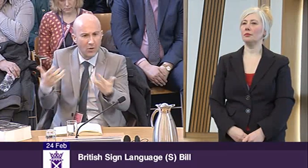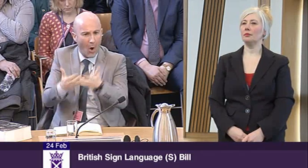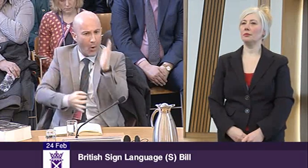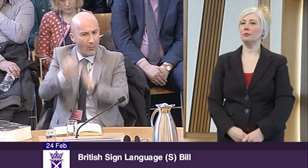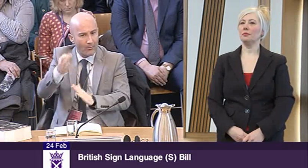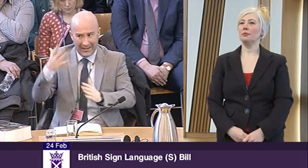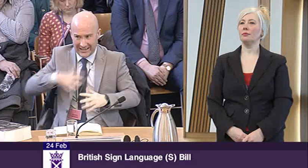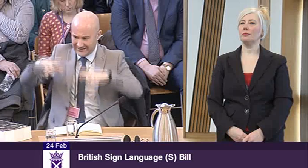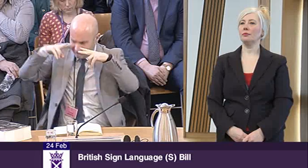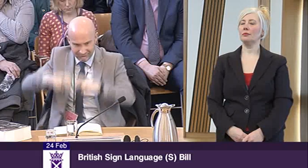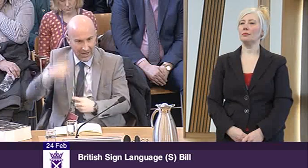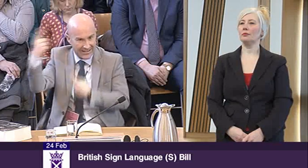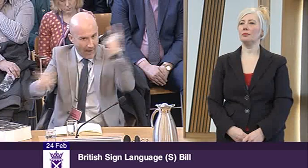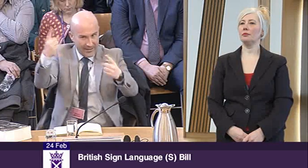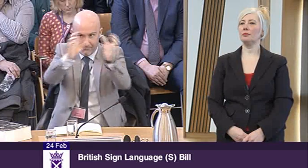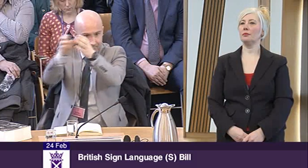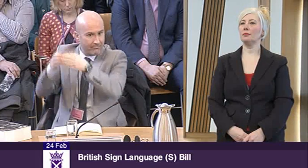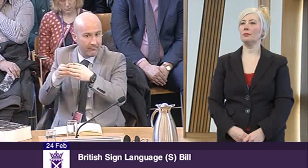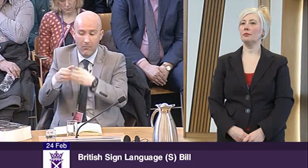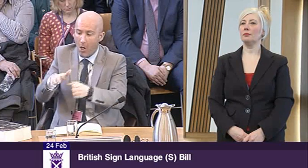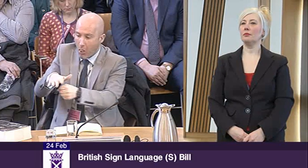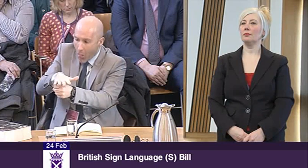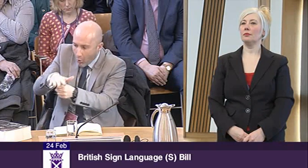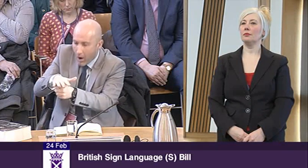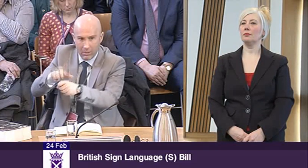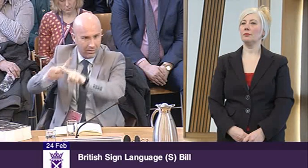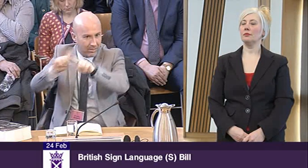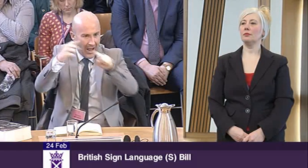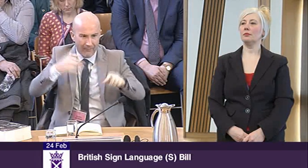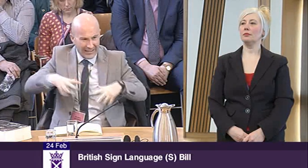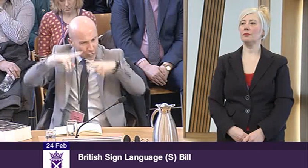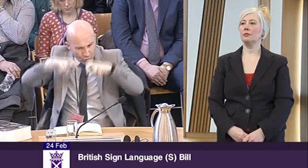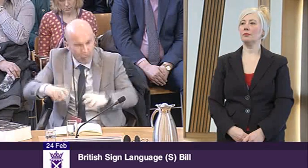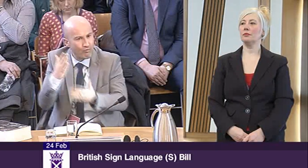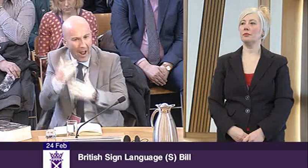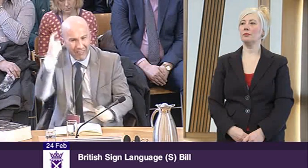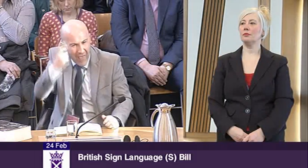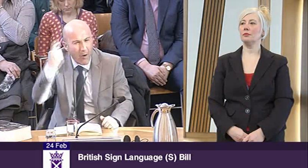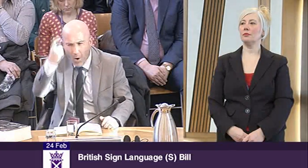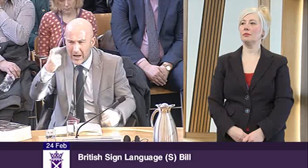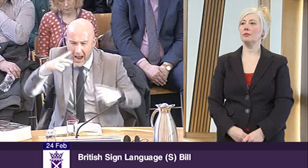what the issues are for them and for the services that they offer. Those will be individual